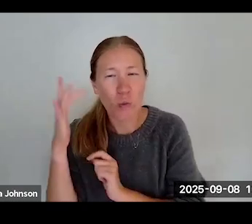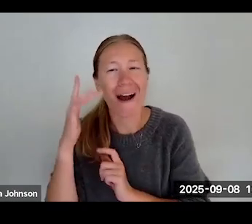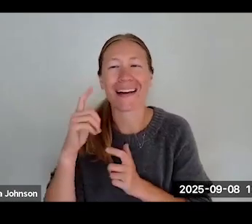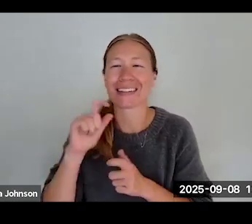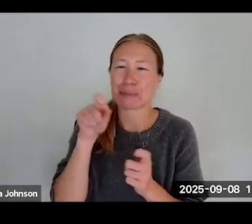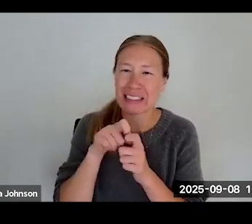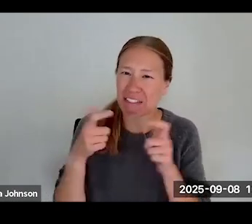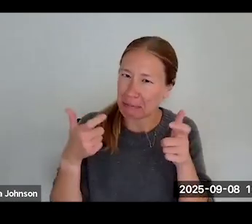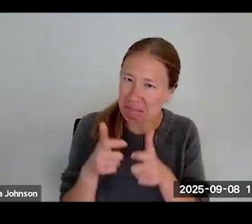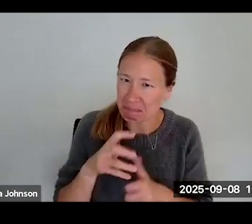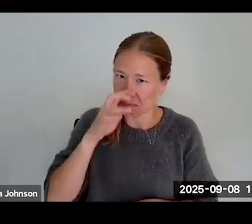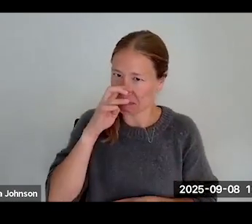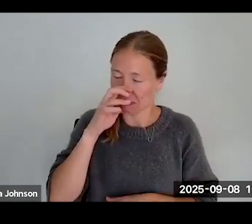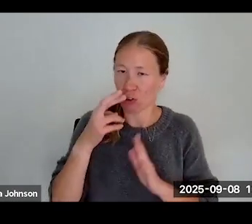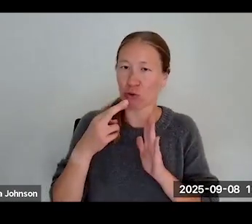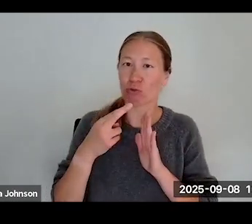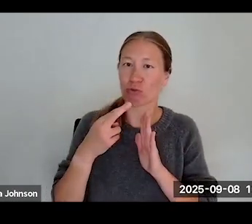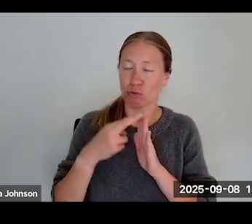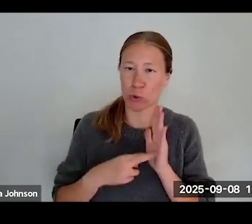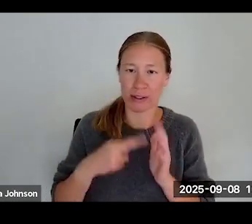in which these conforming alternate versions are appropriate.